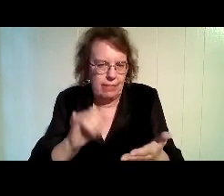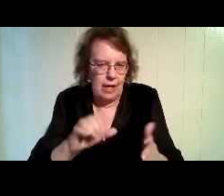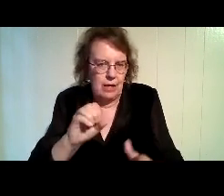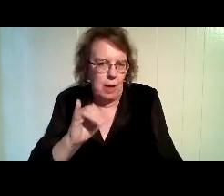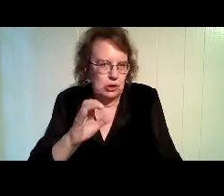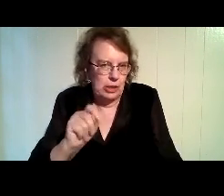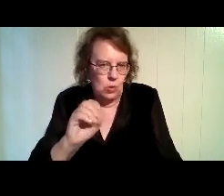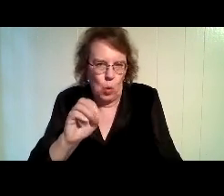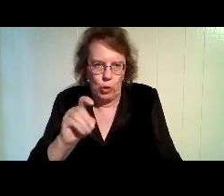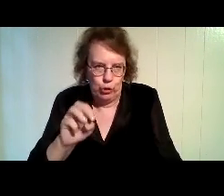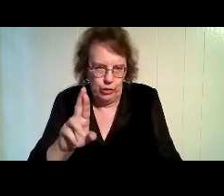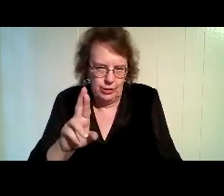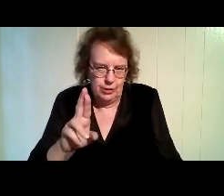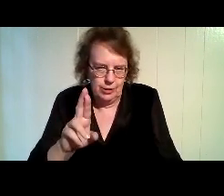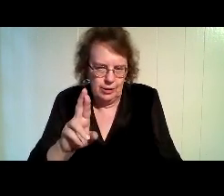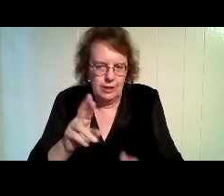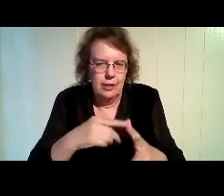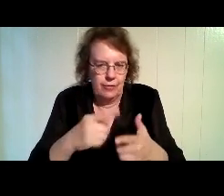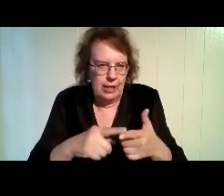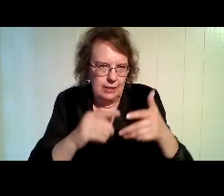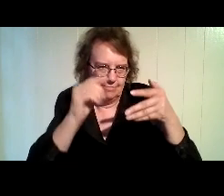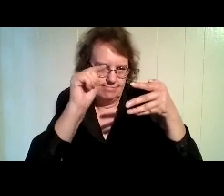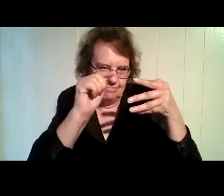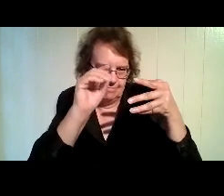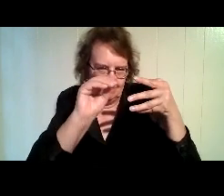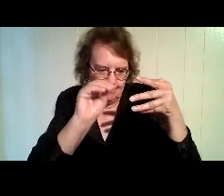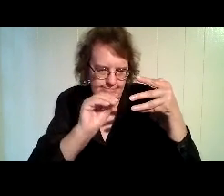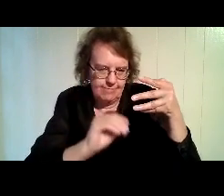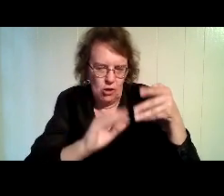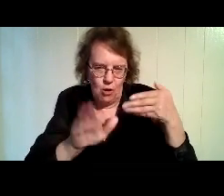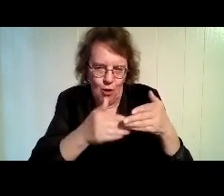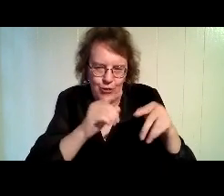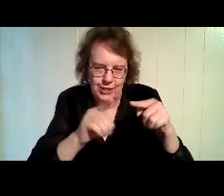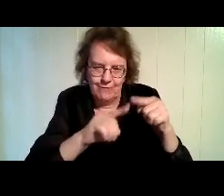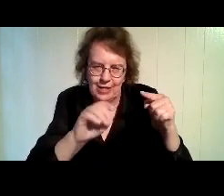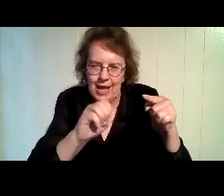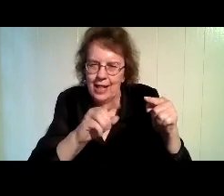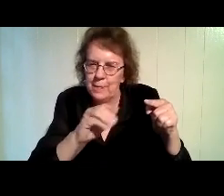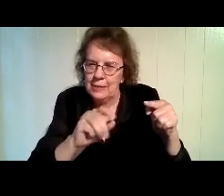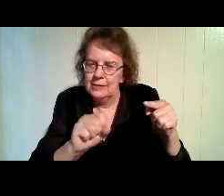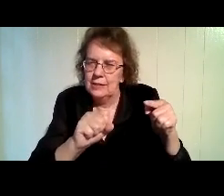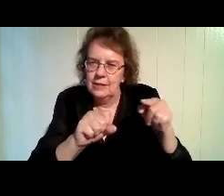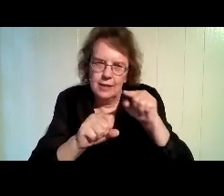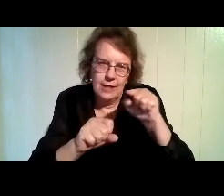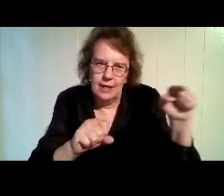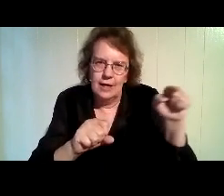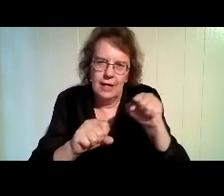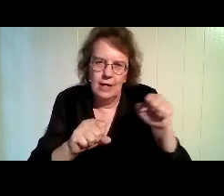From here, it lists all the elements it sees on screen. In the order that will be read, so first it will read this